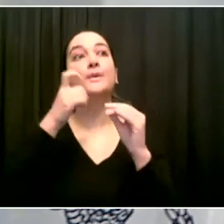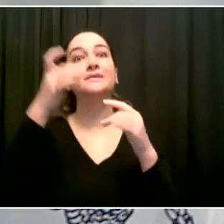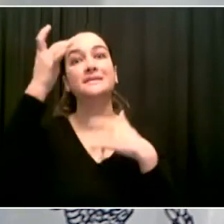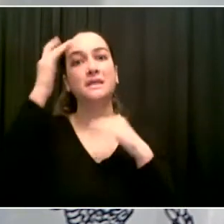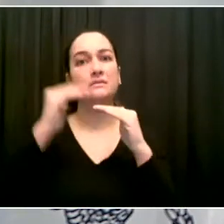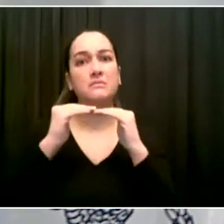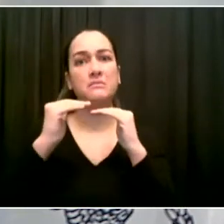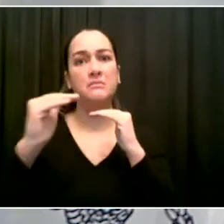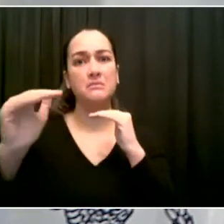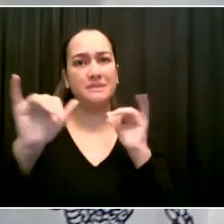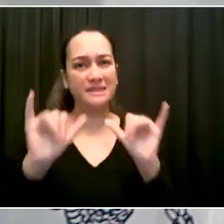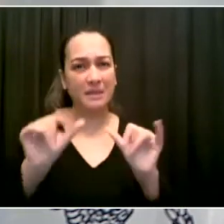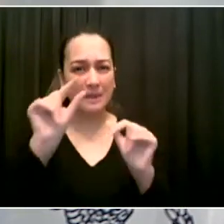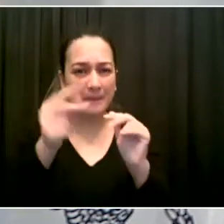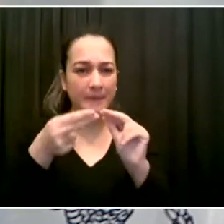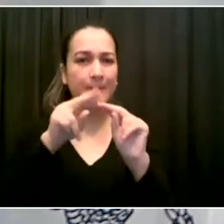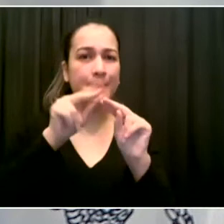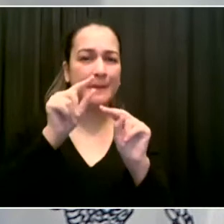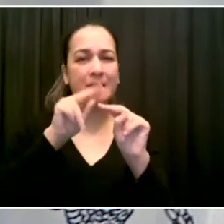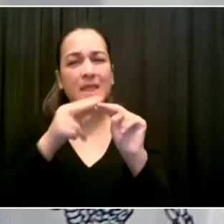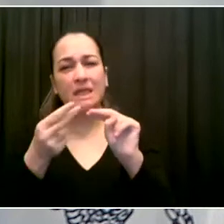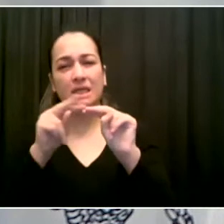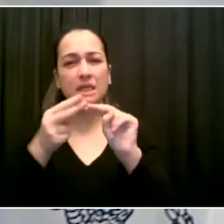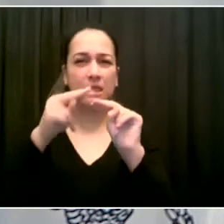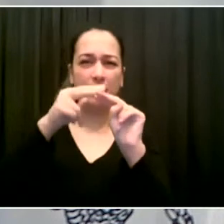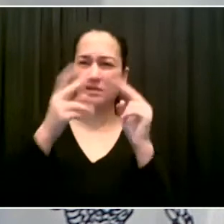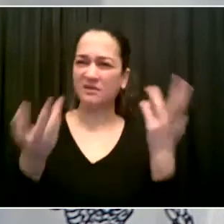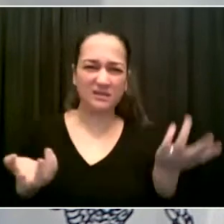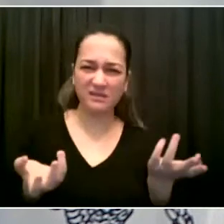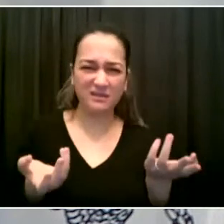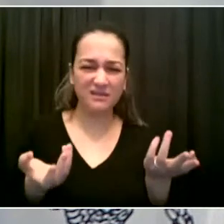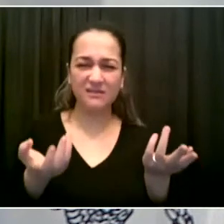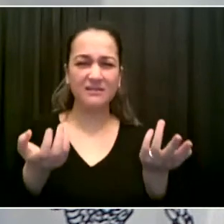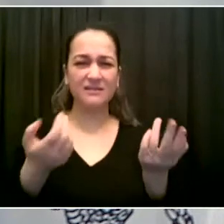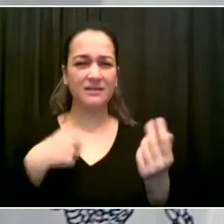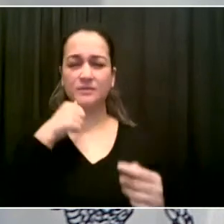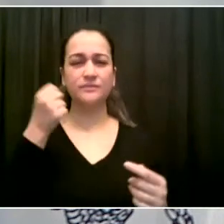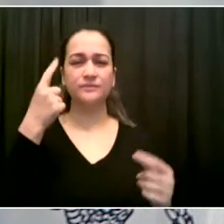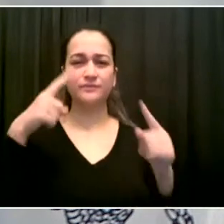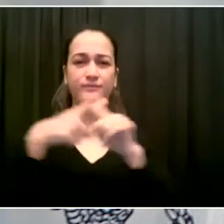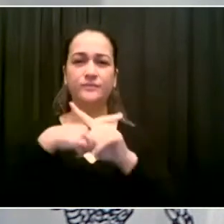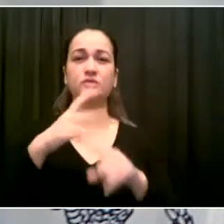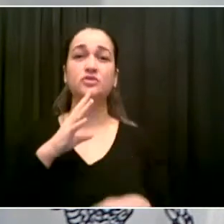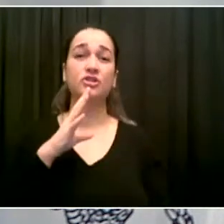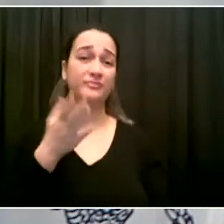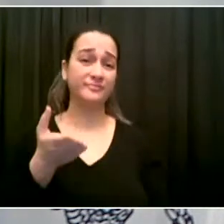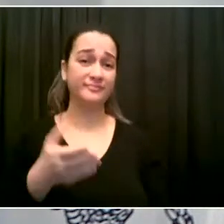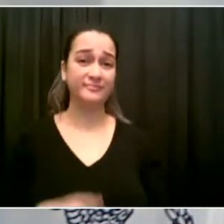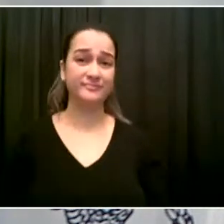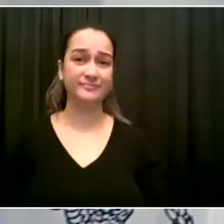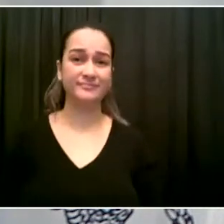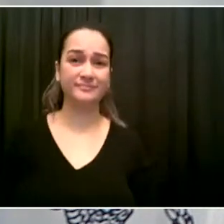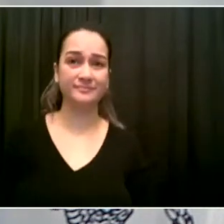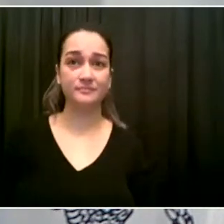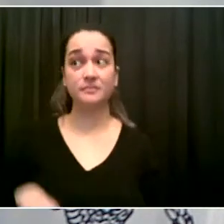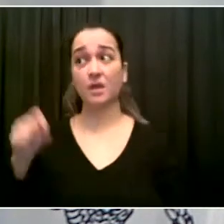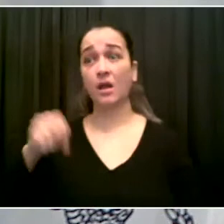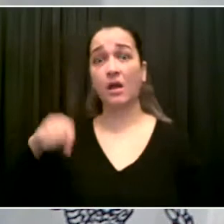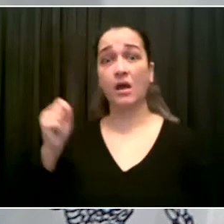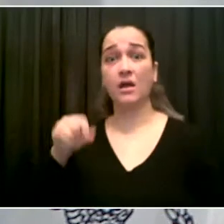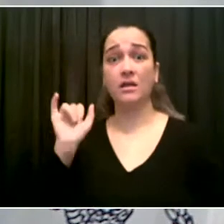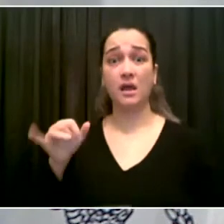IS RISING OF